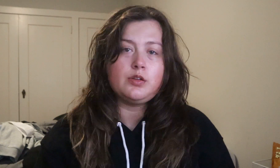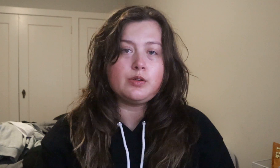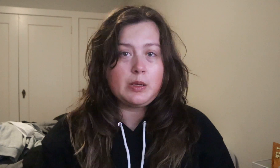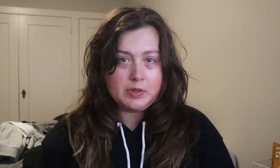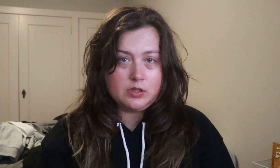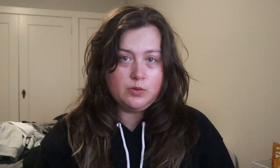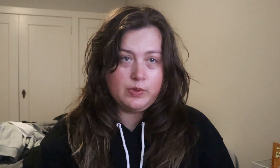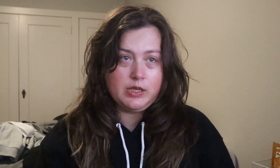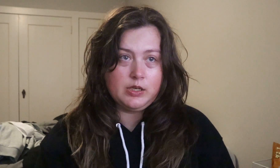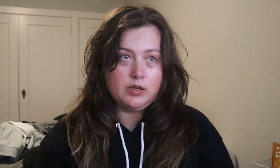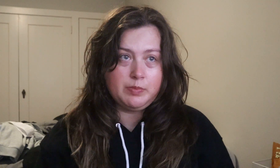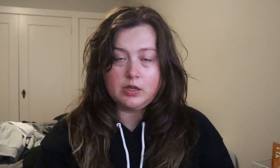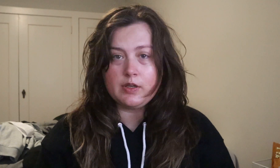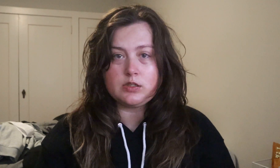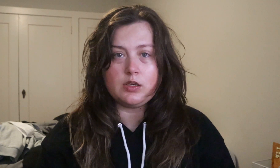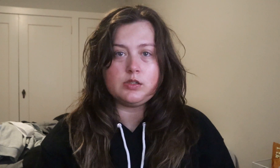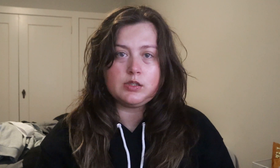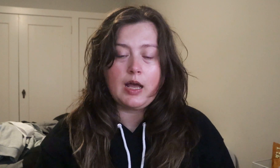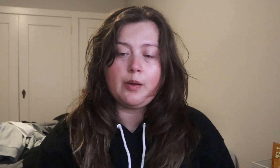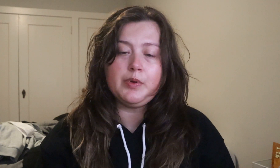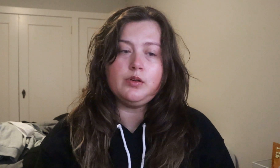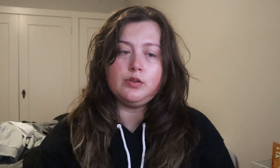So typically when big events like this happen,